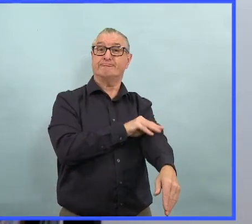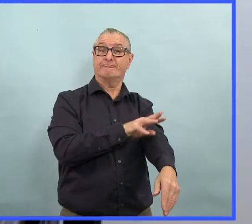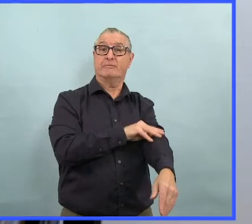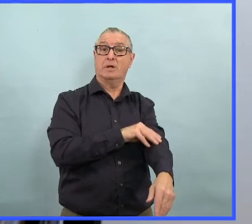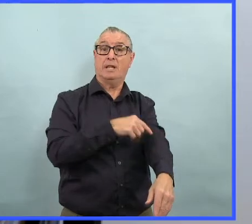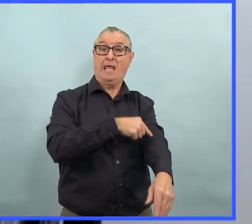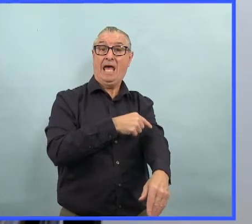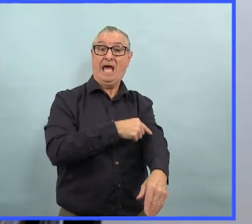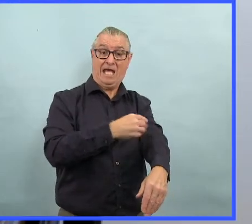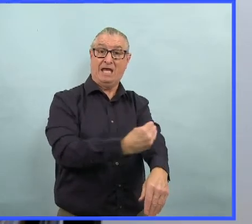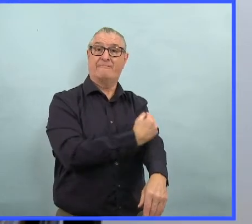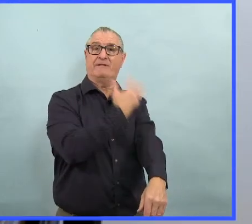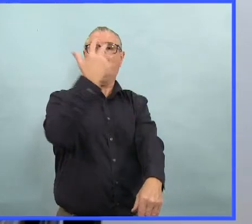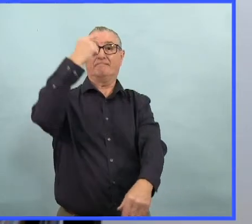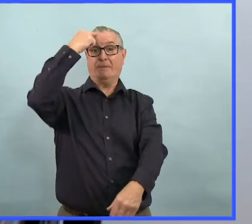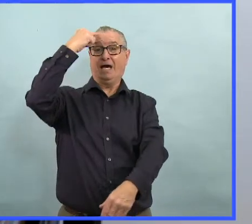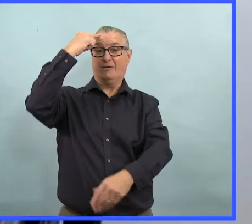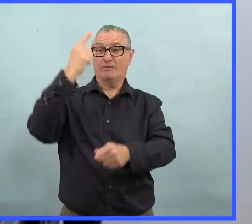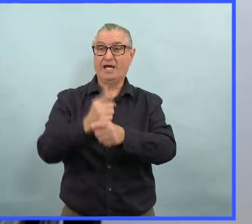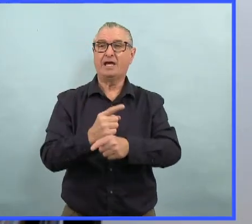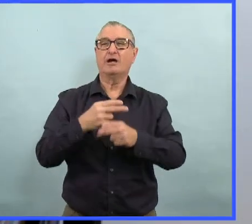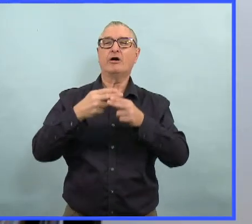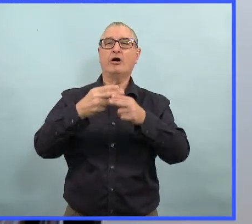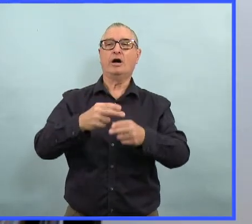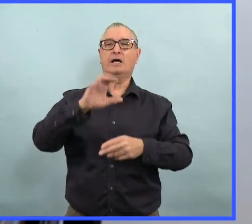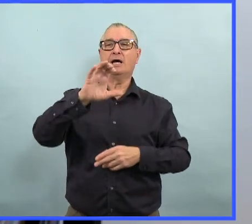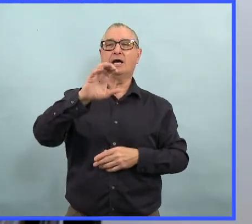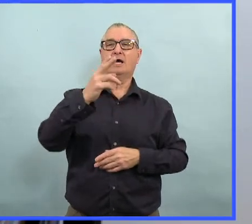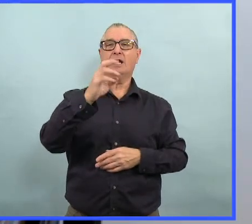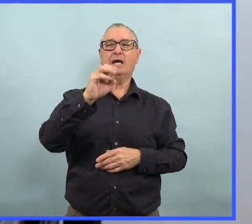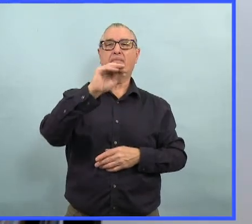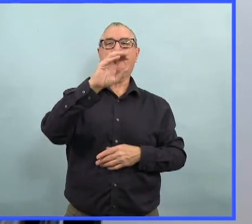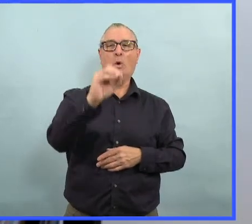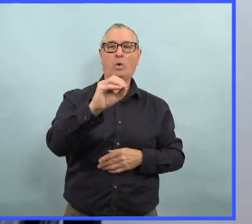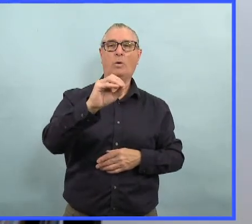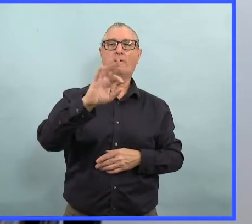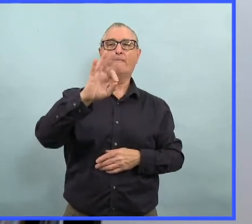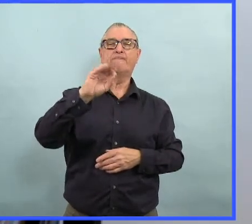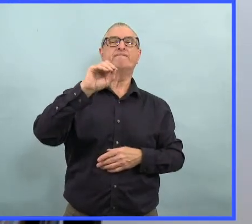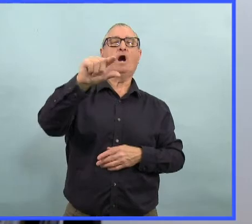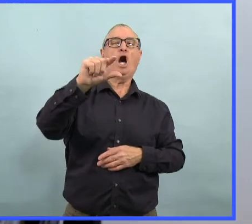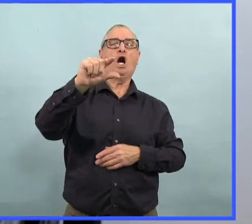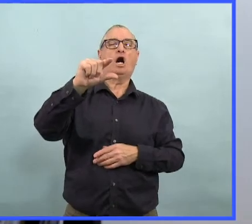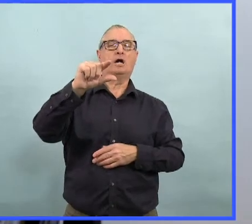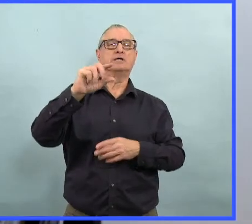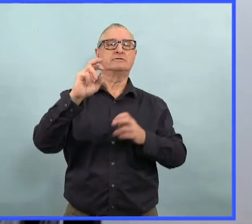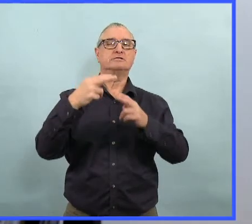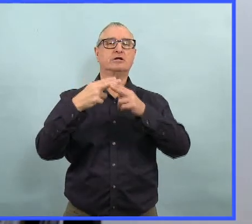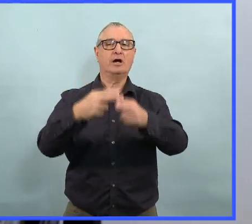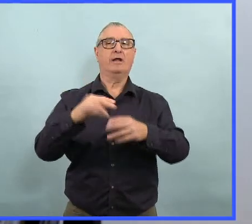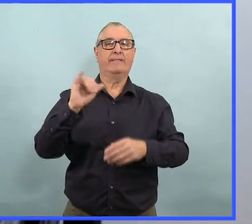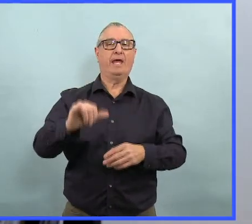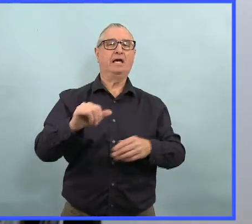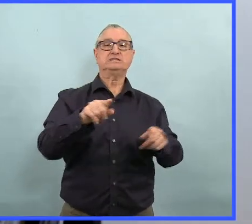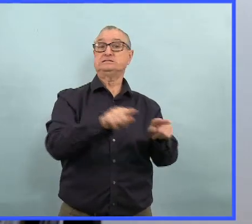the researchers refer to chemo fog sorry covid fog which features increased rates of anxiety